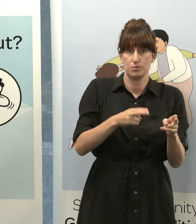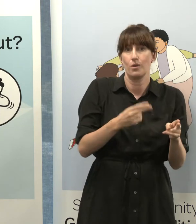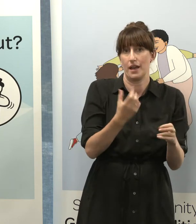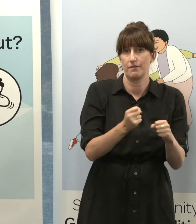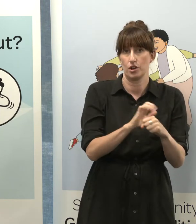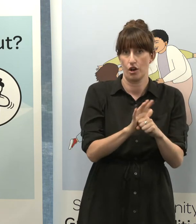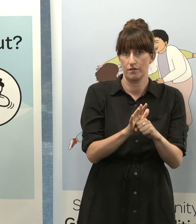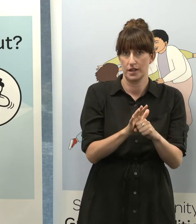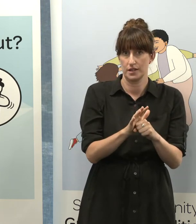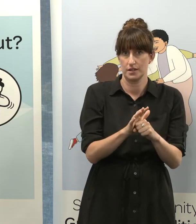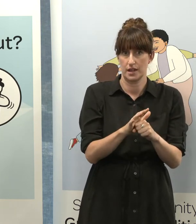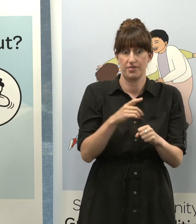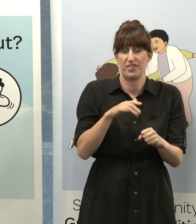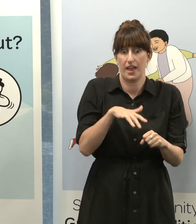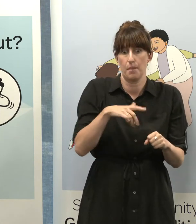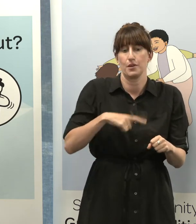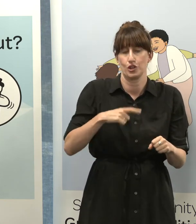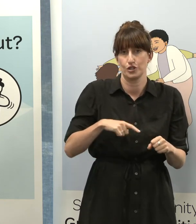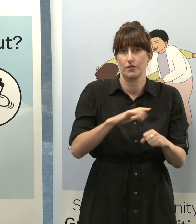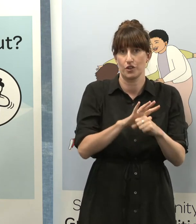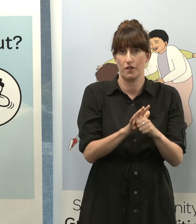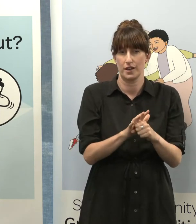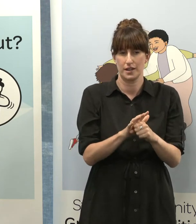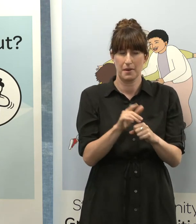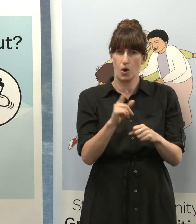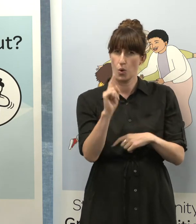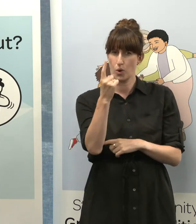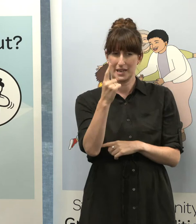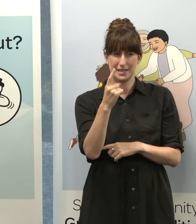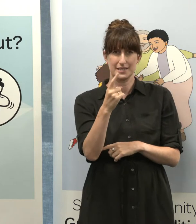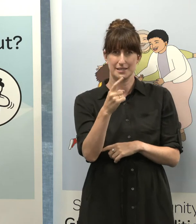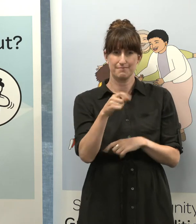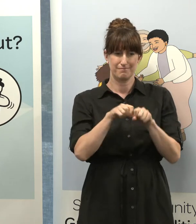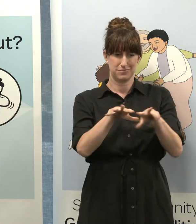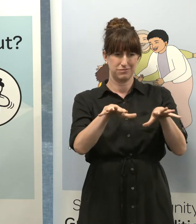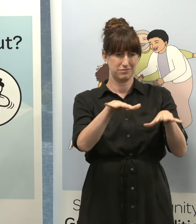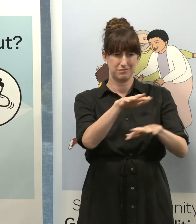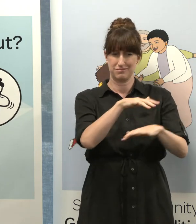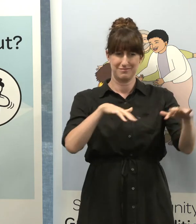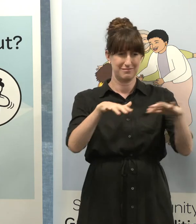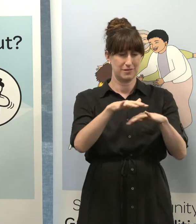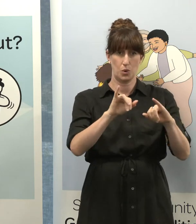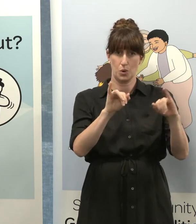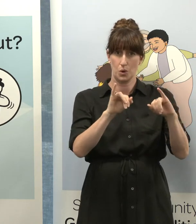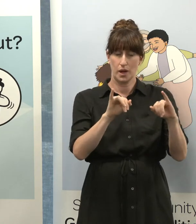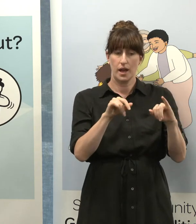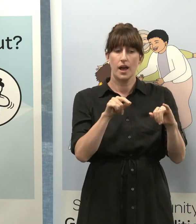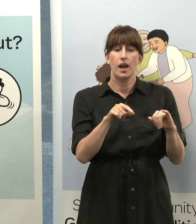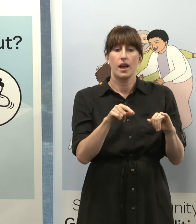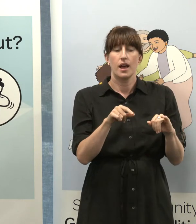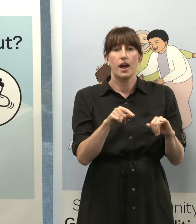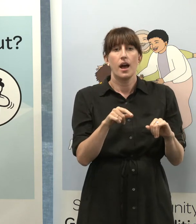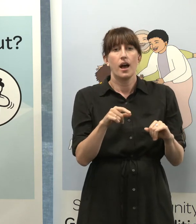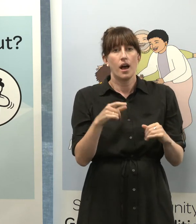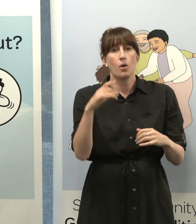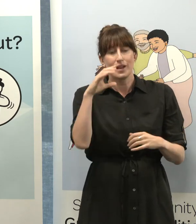it is about three quarters of people who are in hospital because of COVID but in